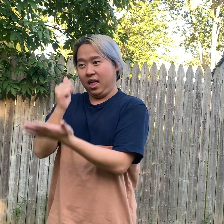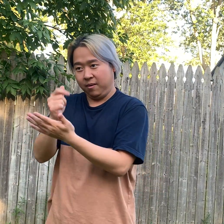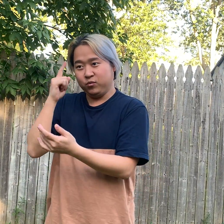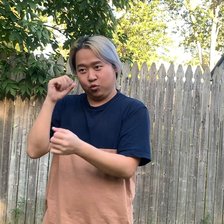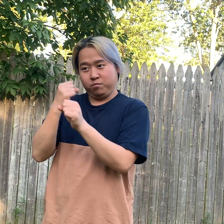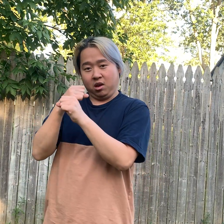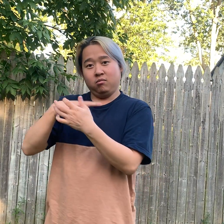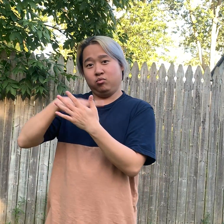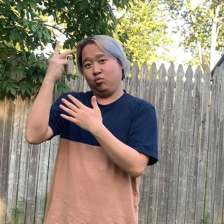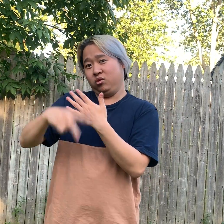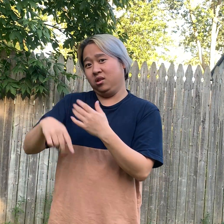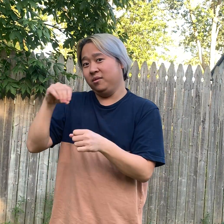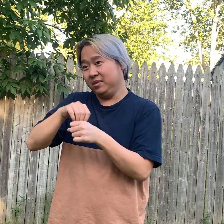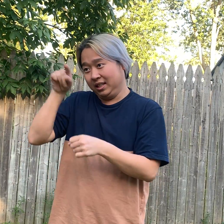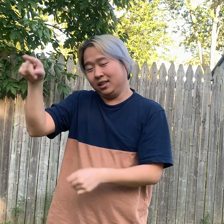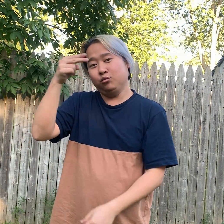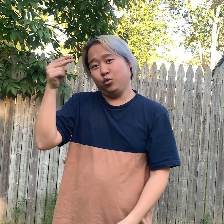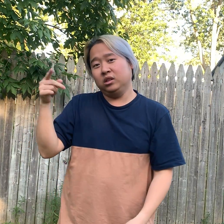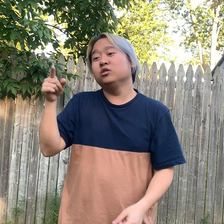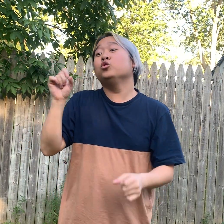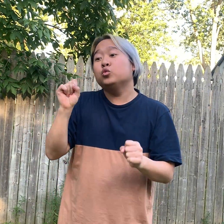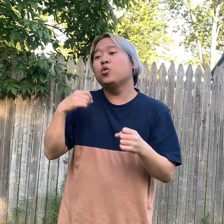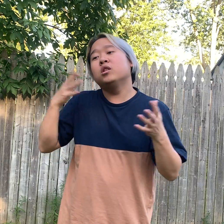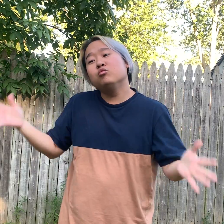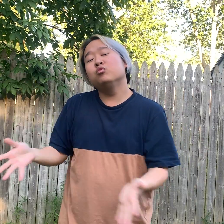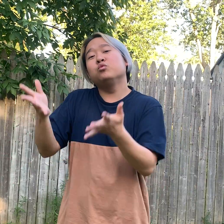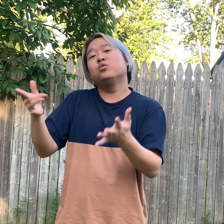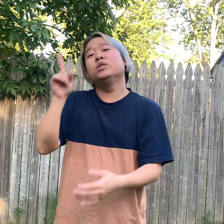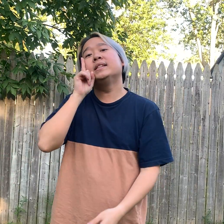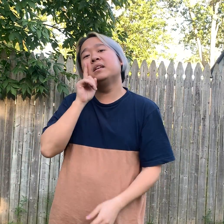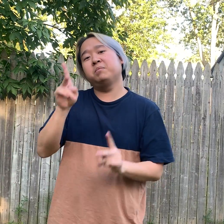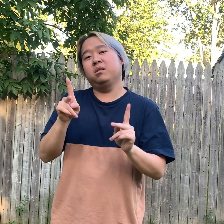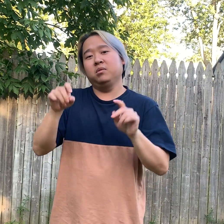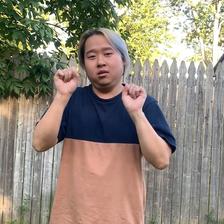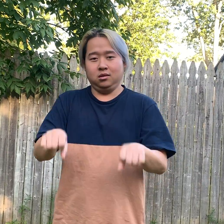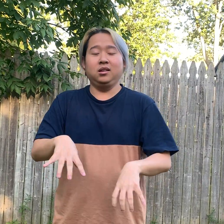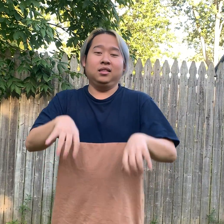My goal is to have the Indonesian government establish a program for Deaf and hard-of-hearing people